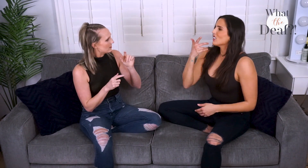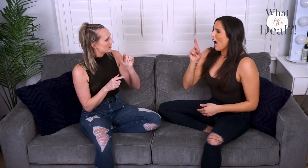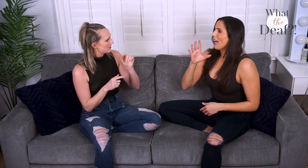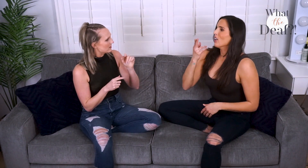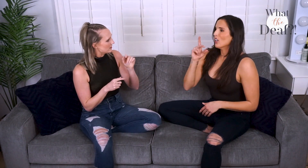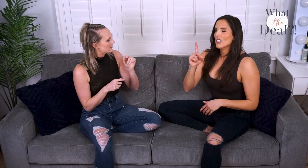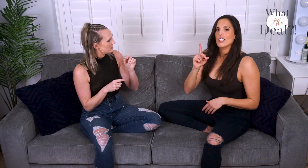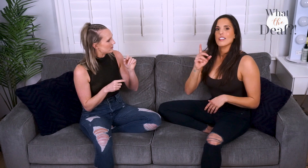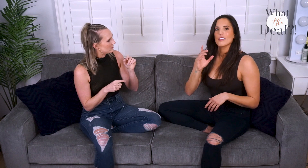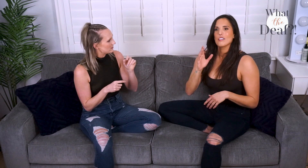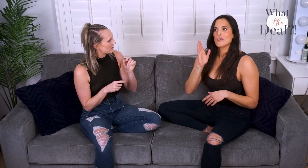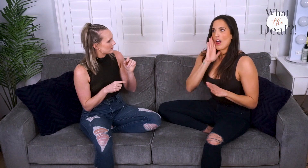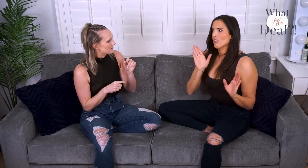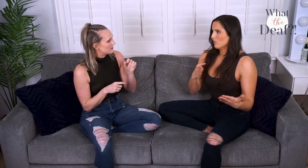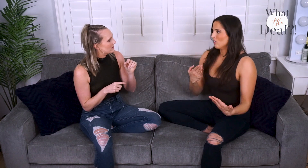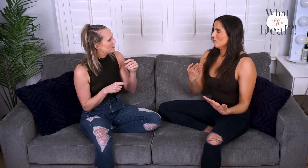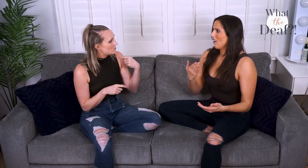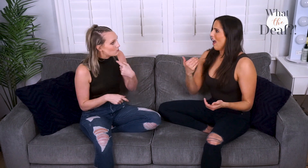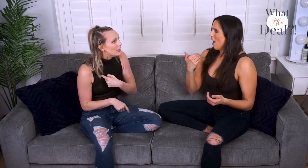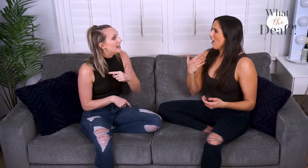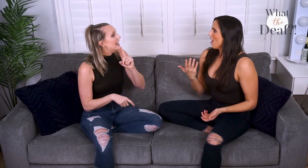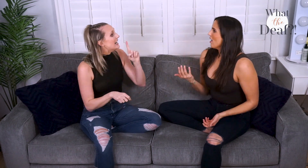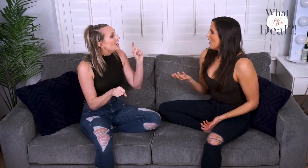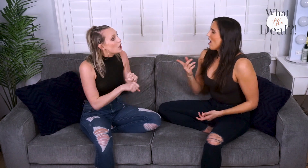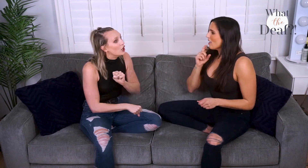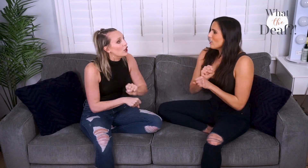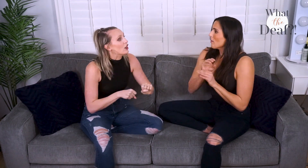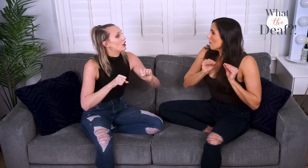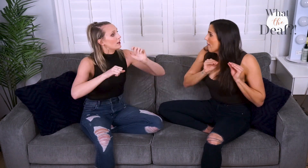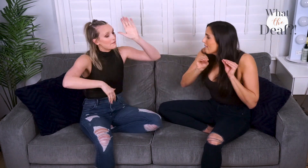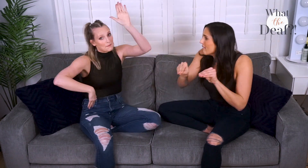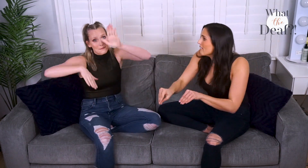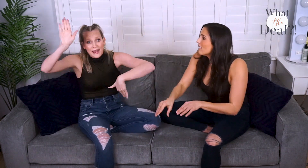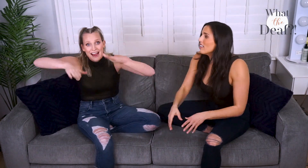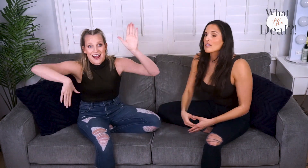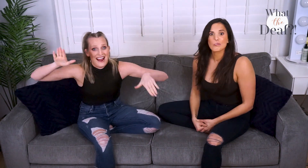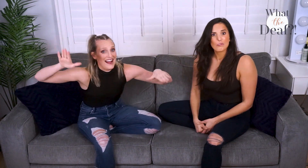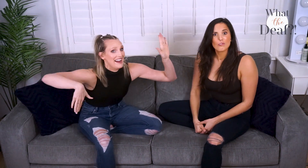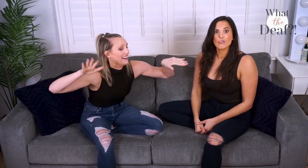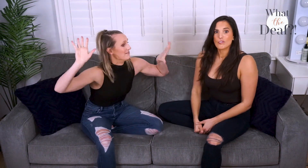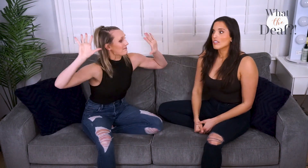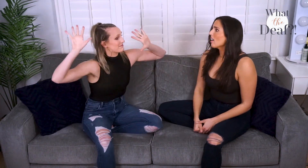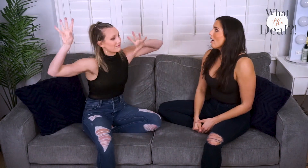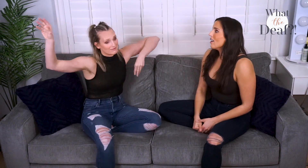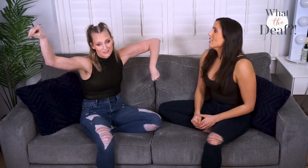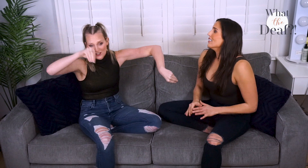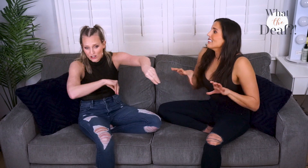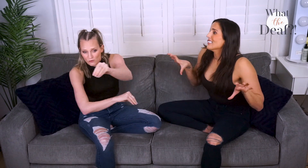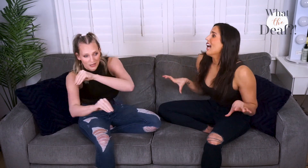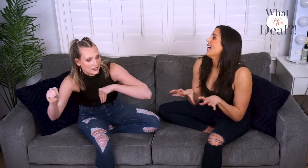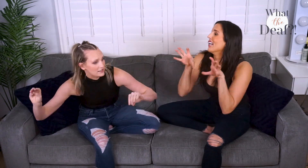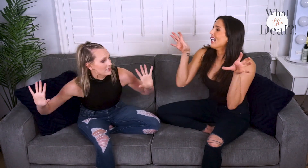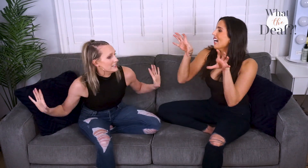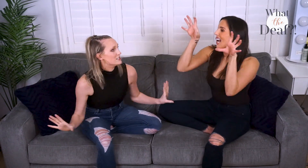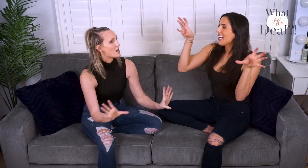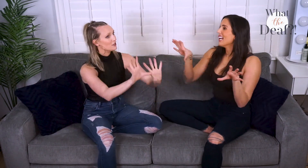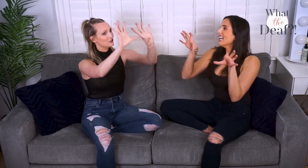In my childhood bedroom. Yeah, we literally... And literally did move. We painted, we rearranged. It was decorated.